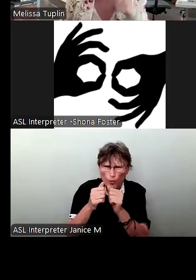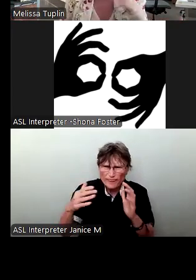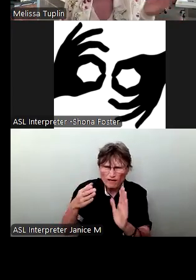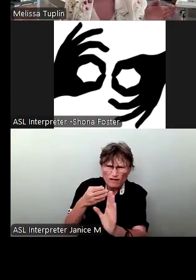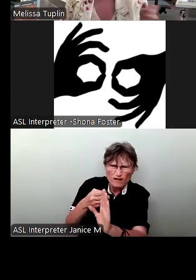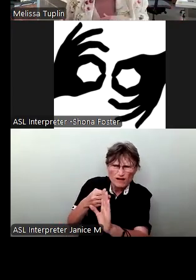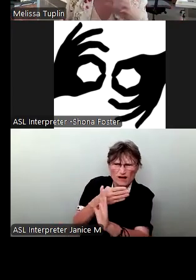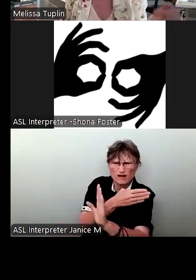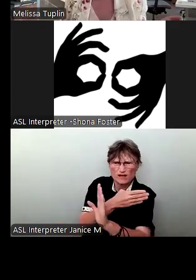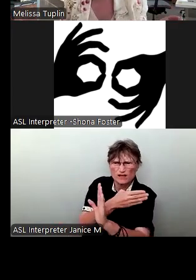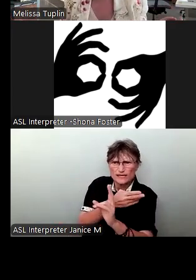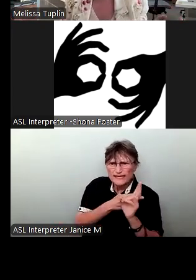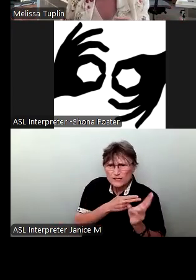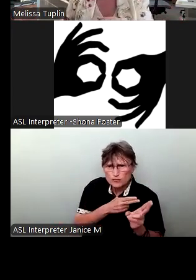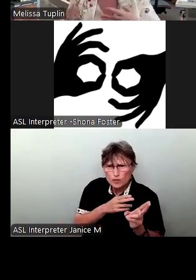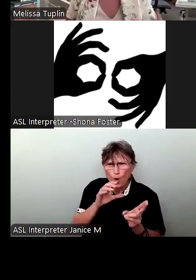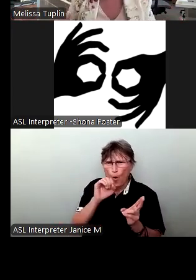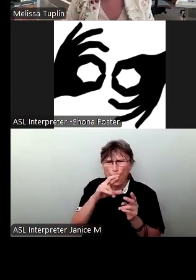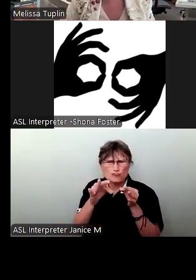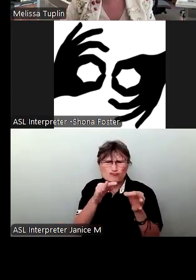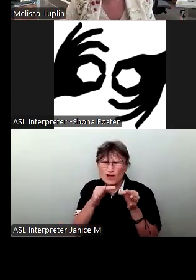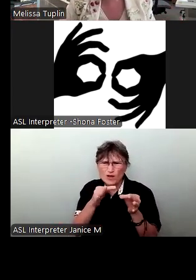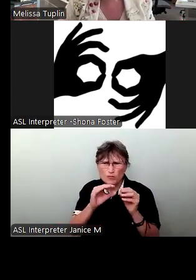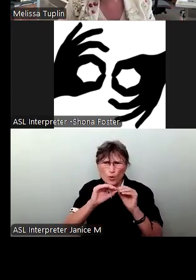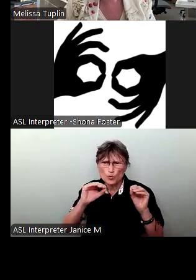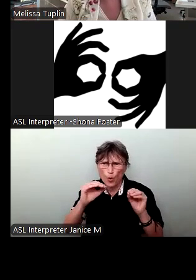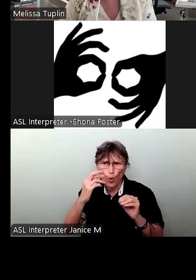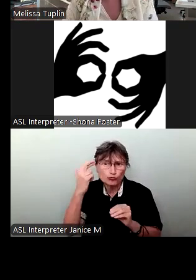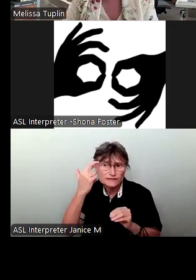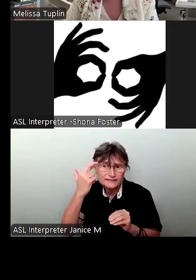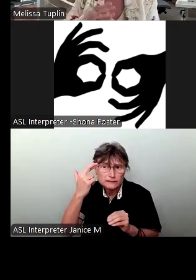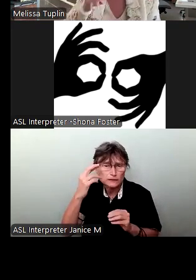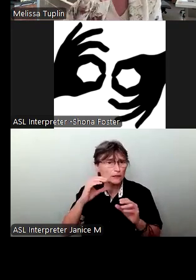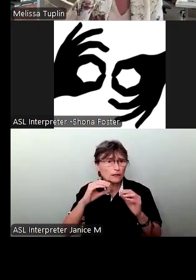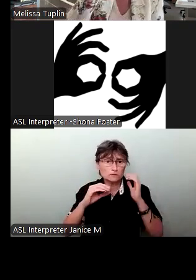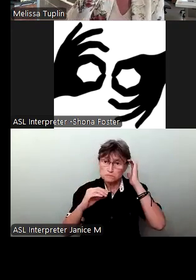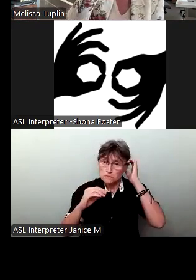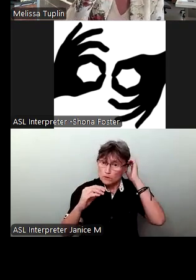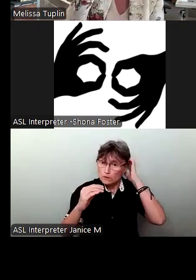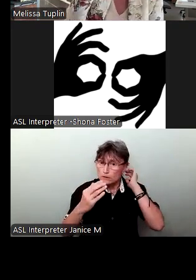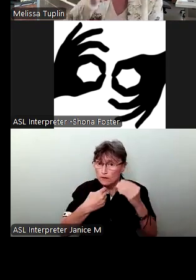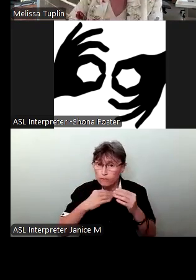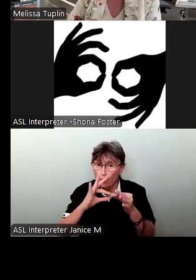with the hopes that you get a portion of it, will not be successful in this program. This